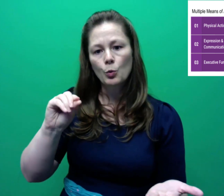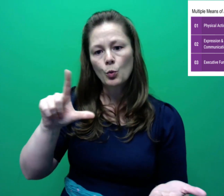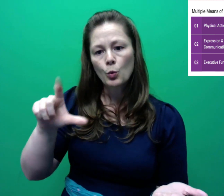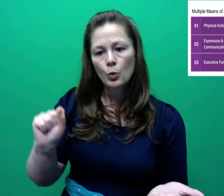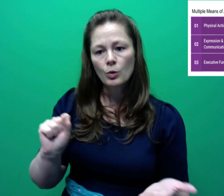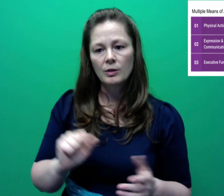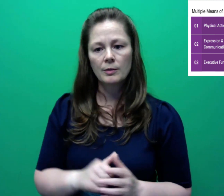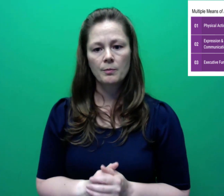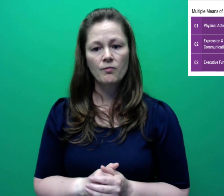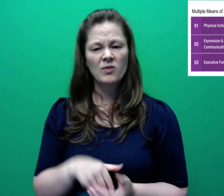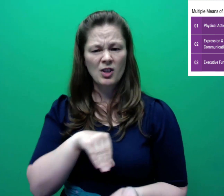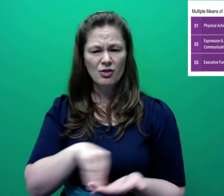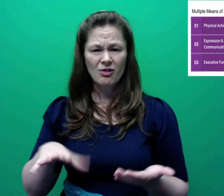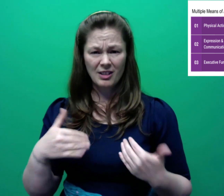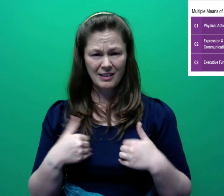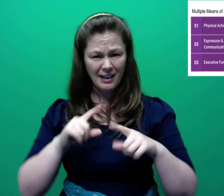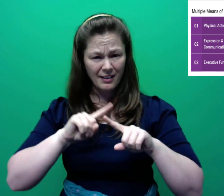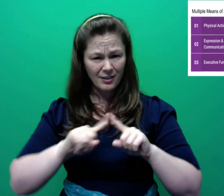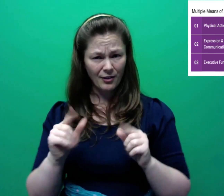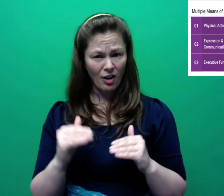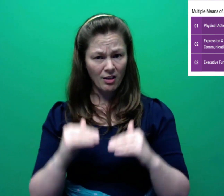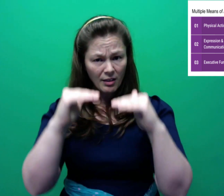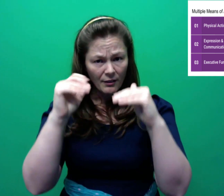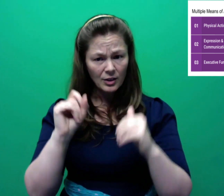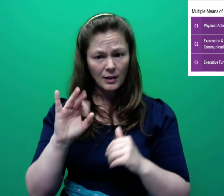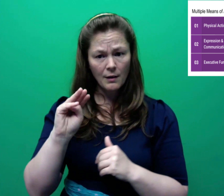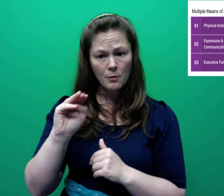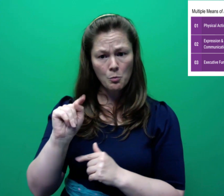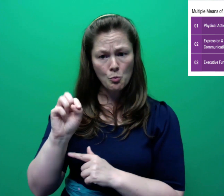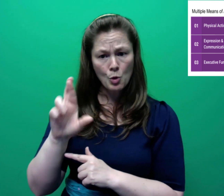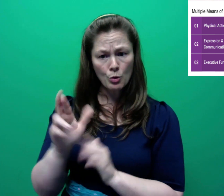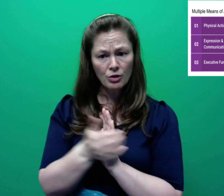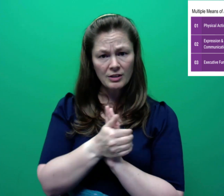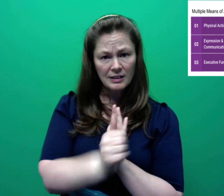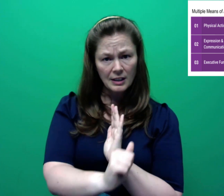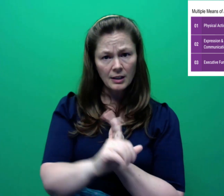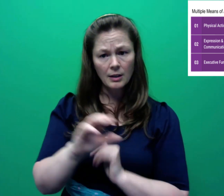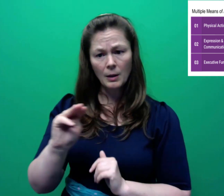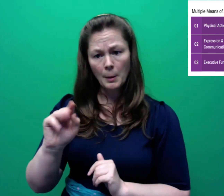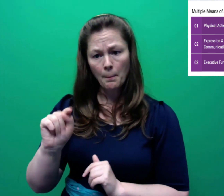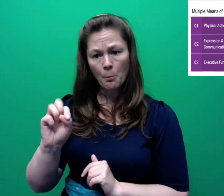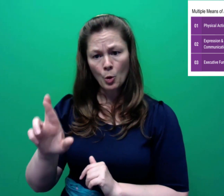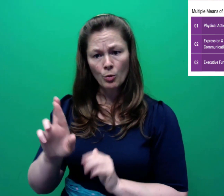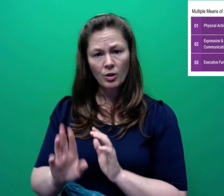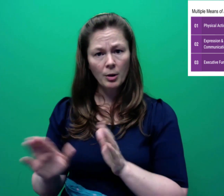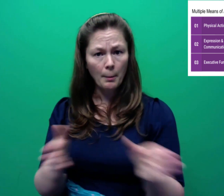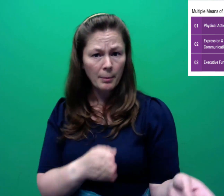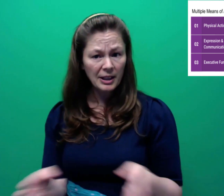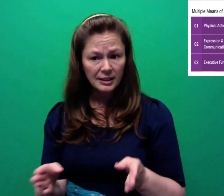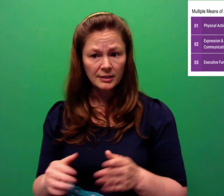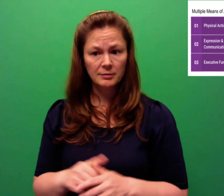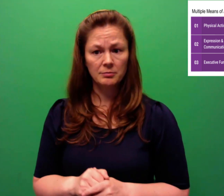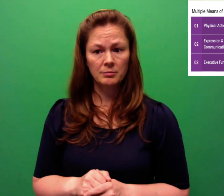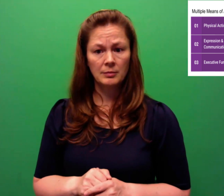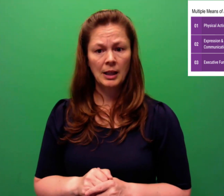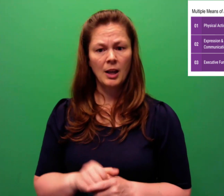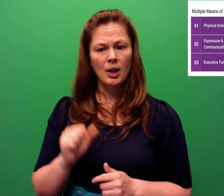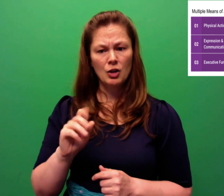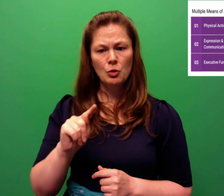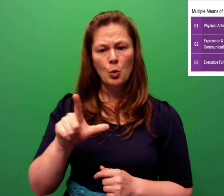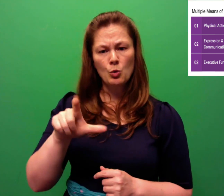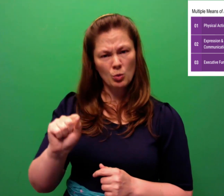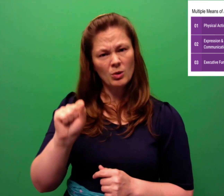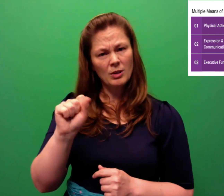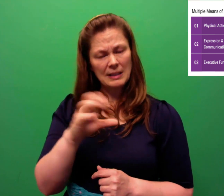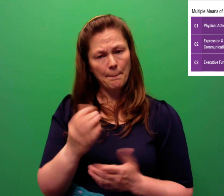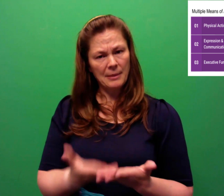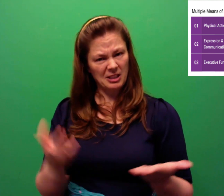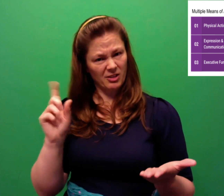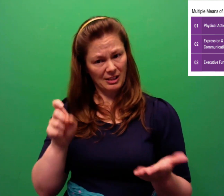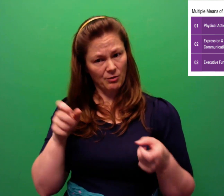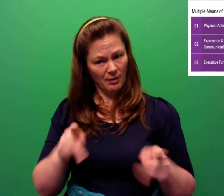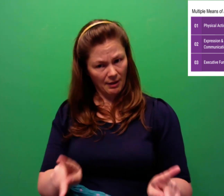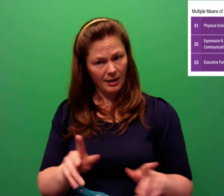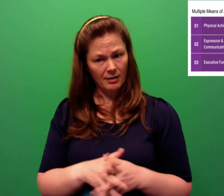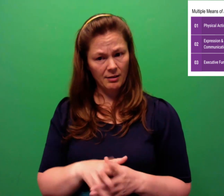materials. Students have different levels of motor skills and motor planning so